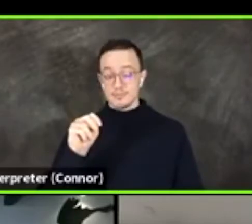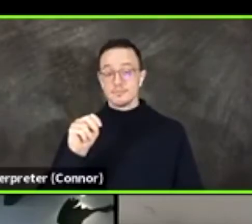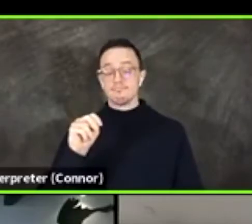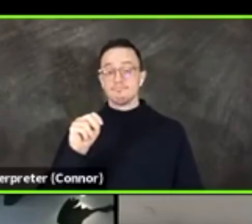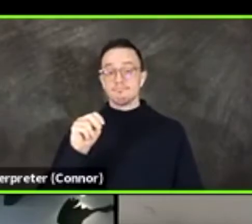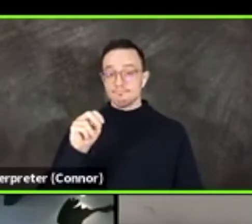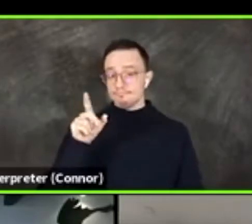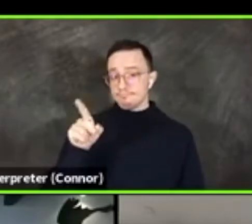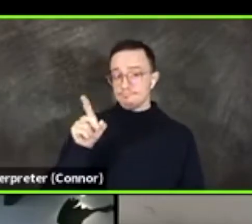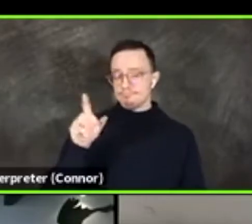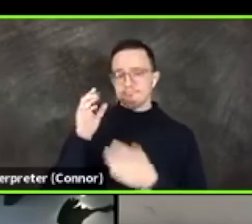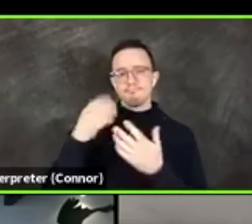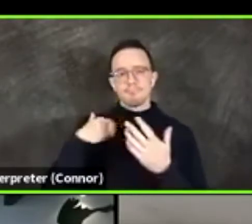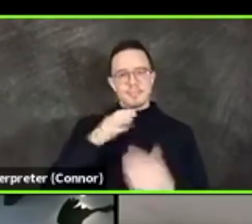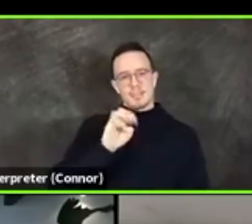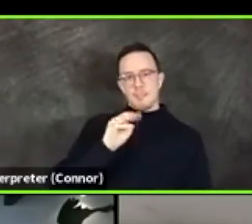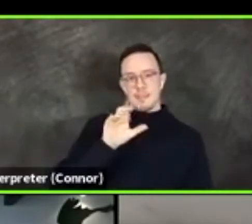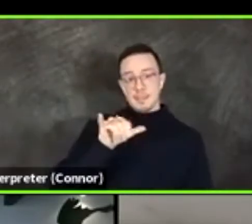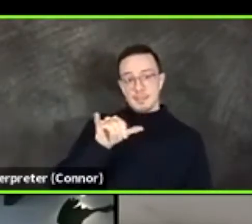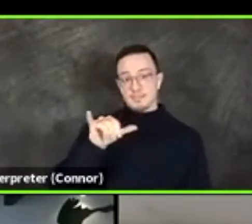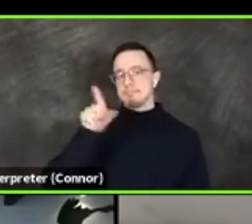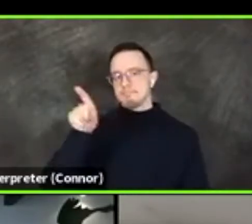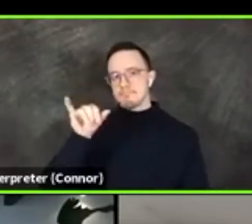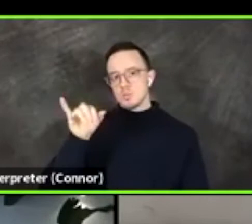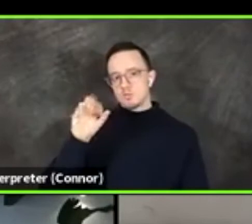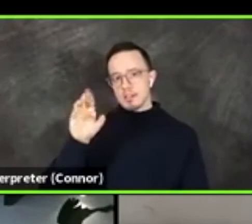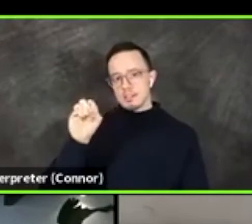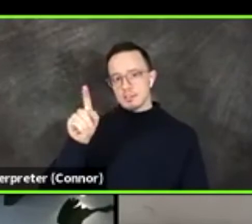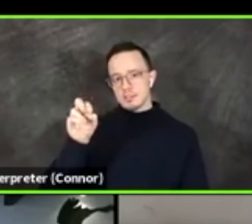WE COULD CONSIDER, BRIEFLY TOGETHER, YOU AND I, JUST HAVE A BRIEF DISCUSSION ON THESE THREE